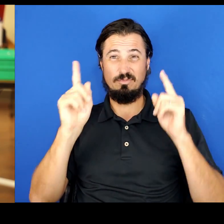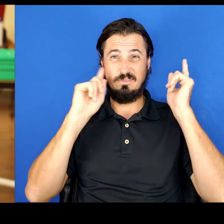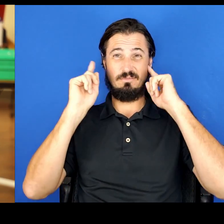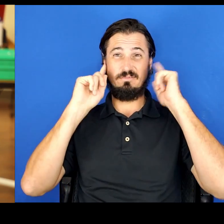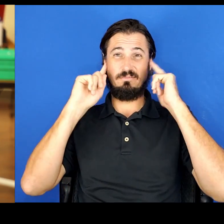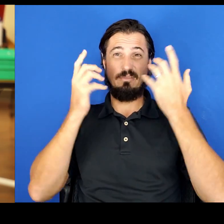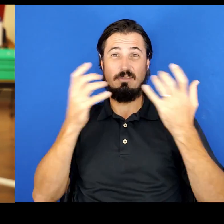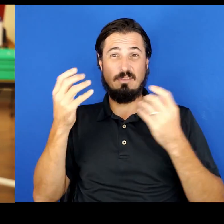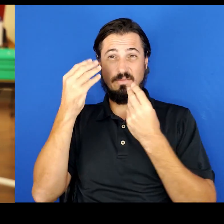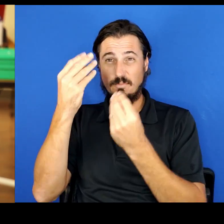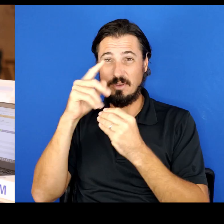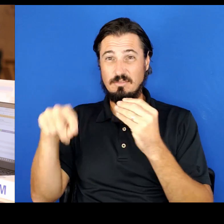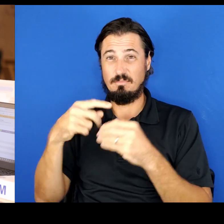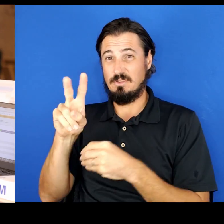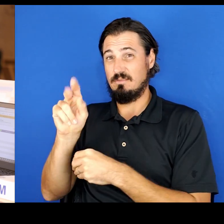confusing and overwhelming